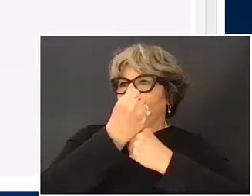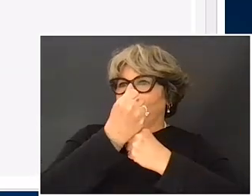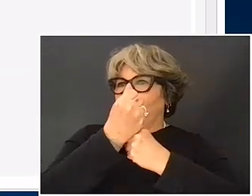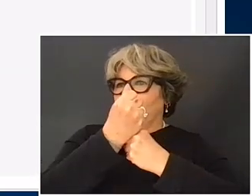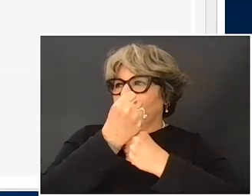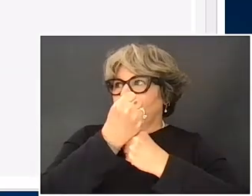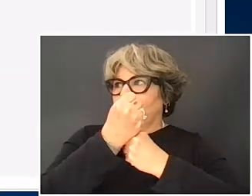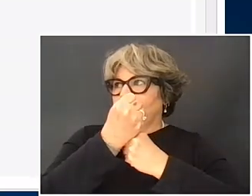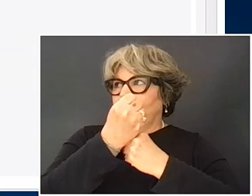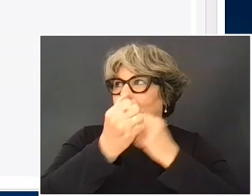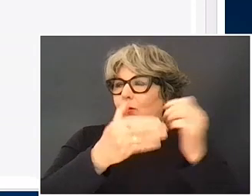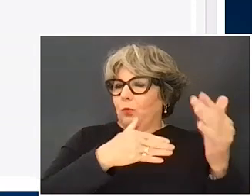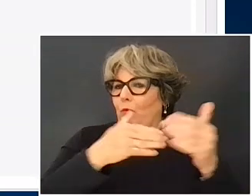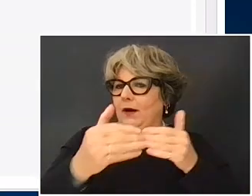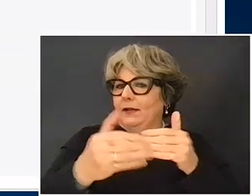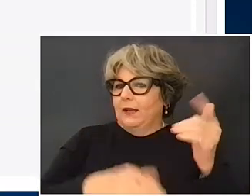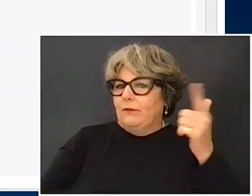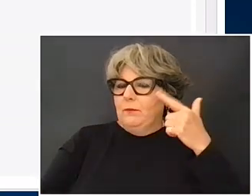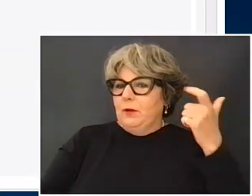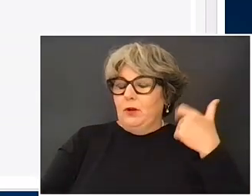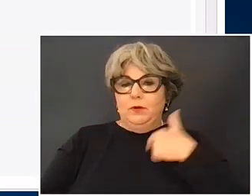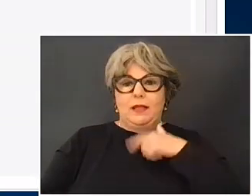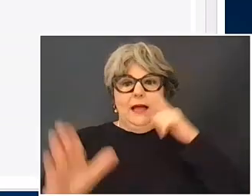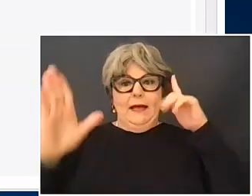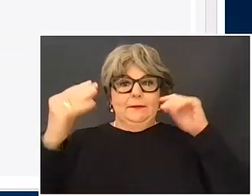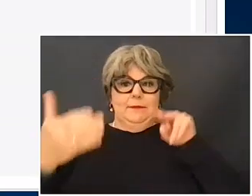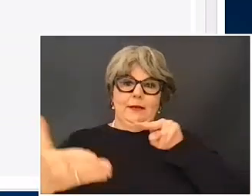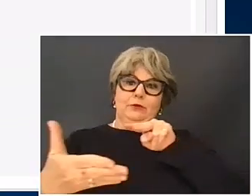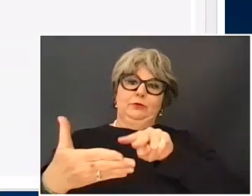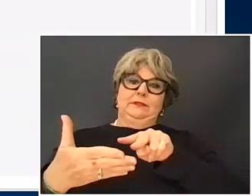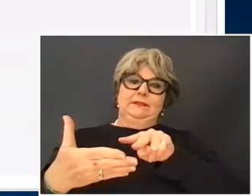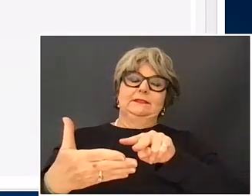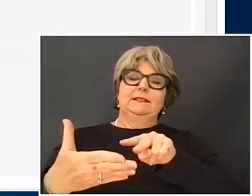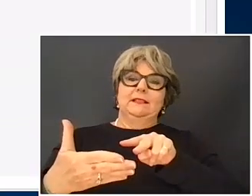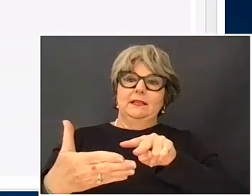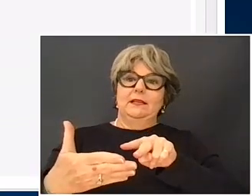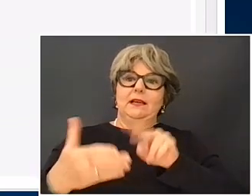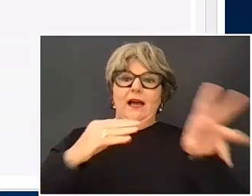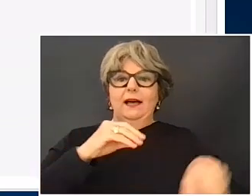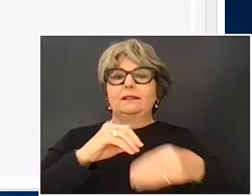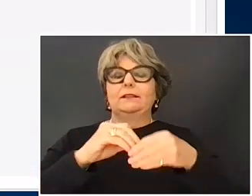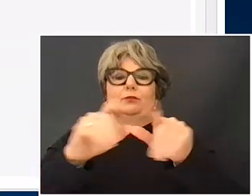because what I would expect to see here would be additional location as defined in